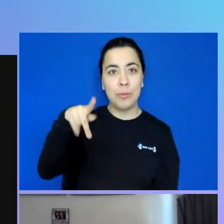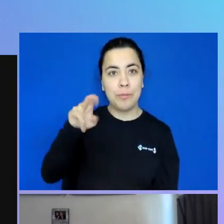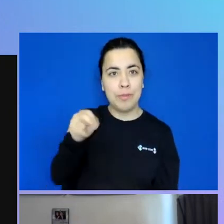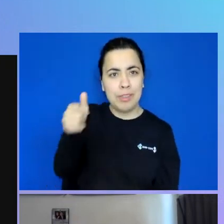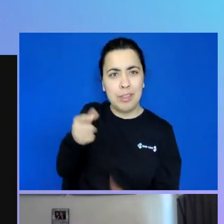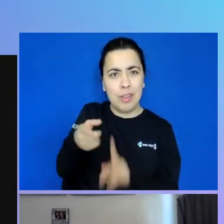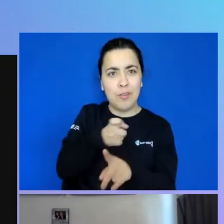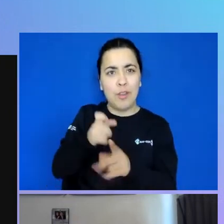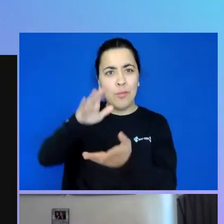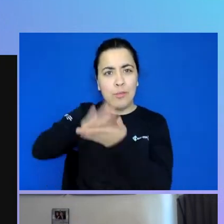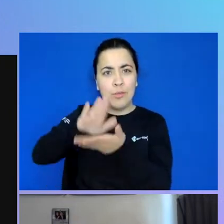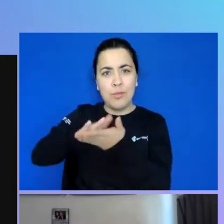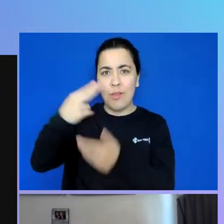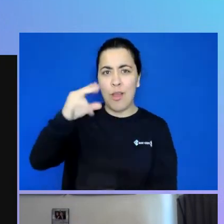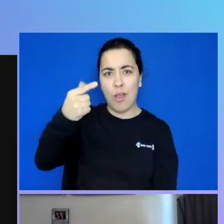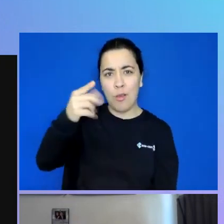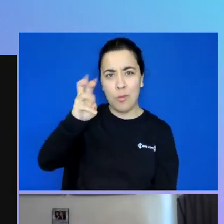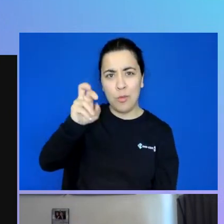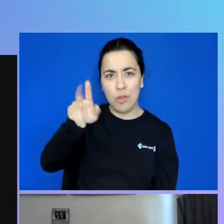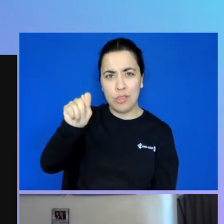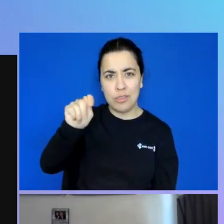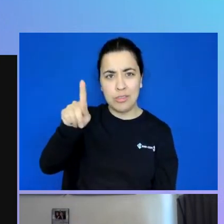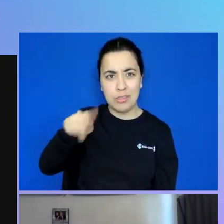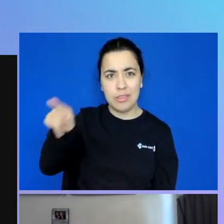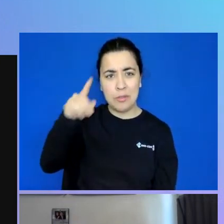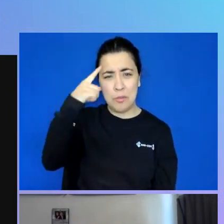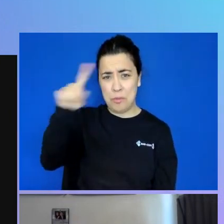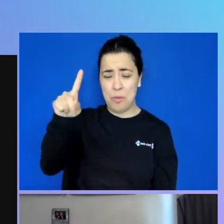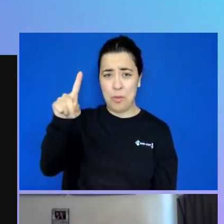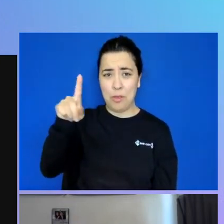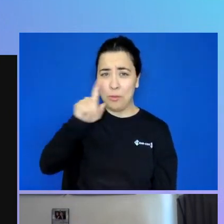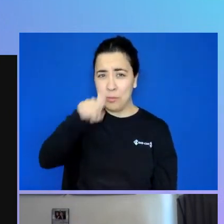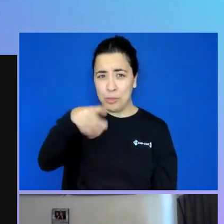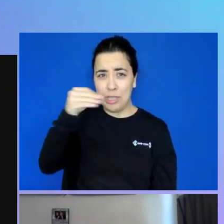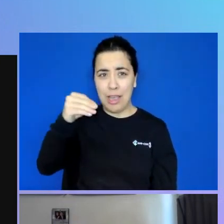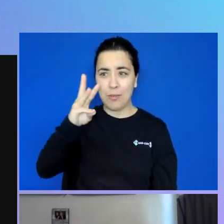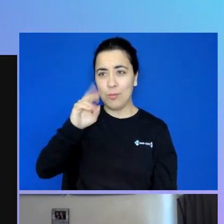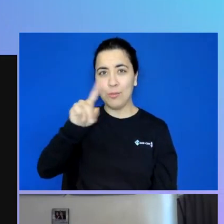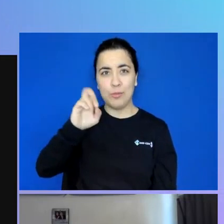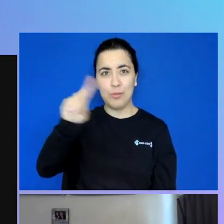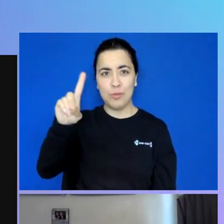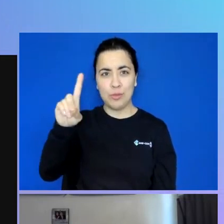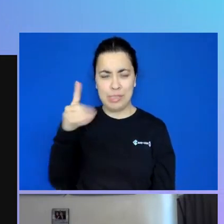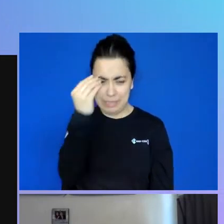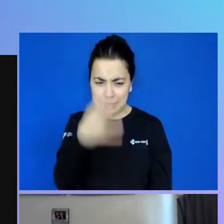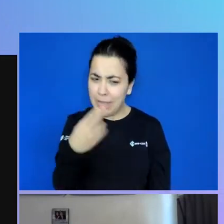good enough. Harry Not nearly good enough. Why are you waiting